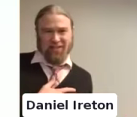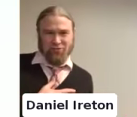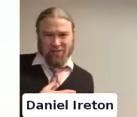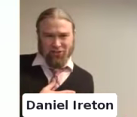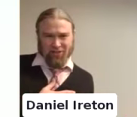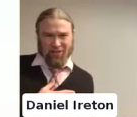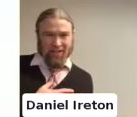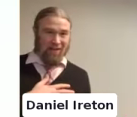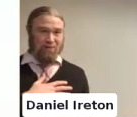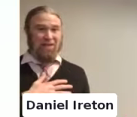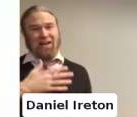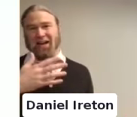Daniel: I'll see if I can come up with some ideas in meantime. Right.